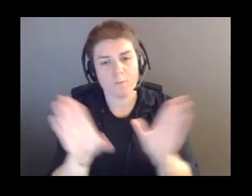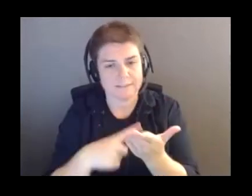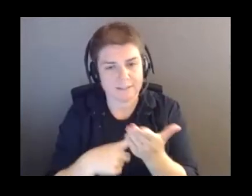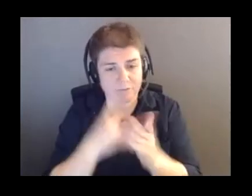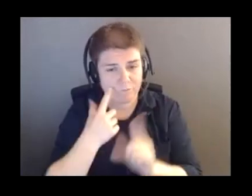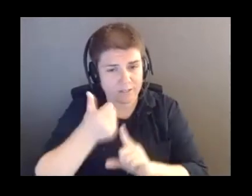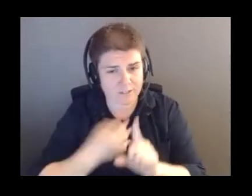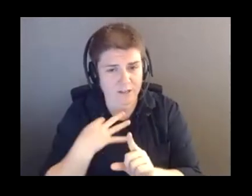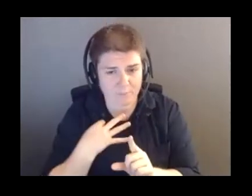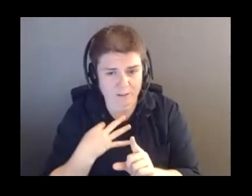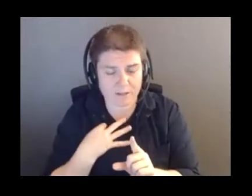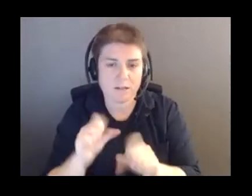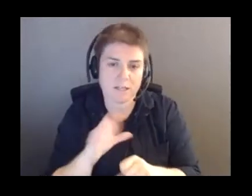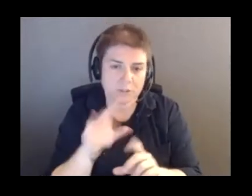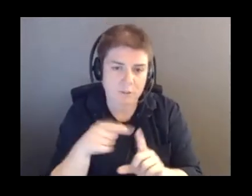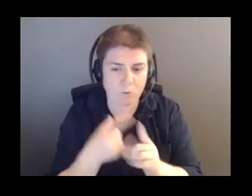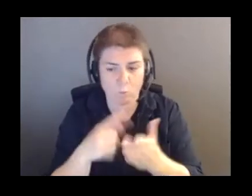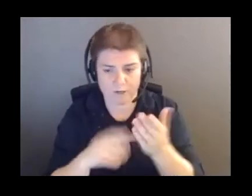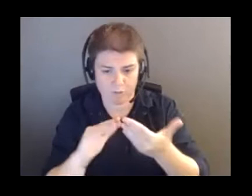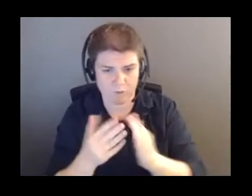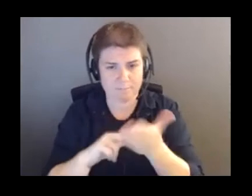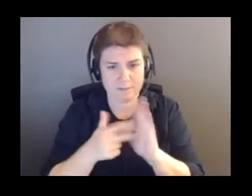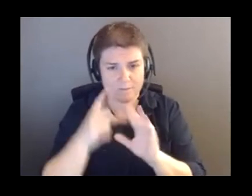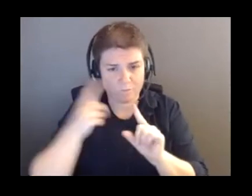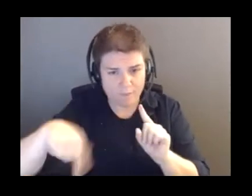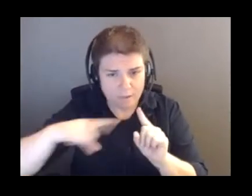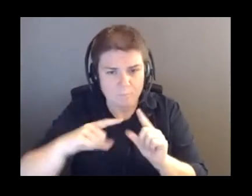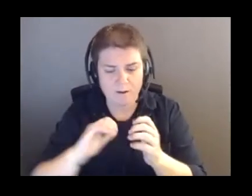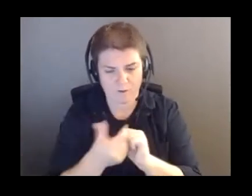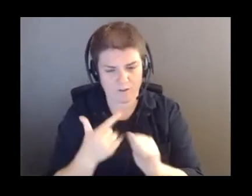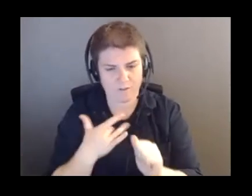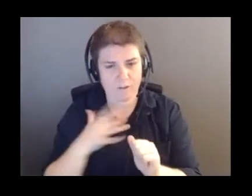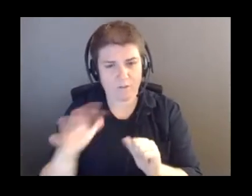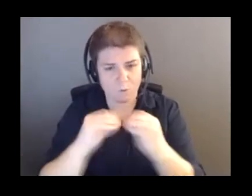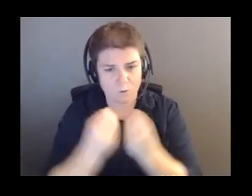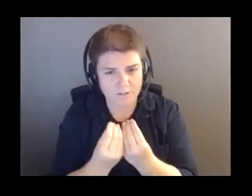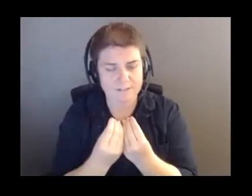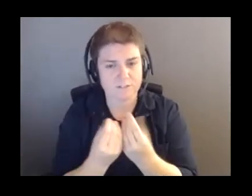to say what community means to them, and how they think their organization contributes